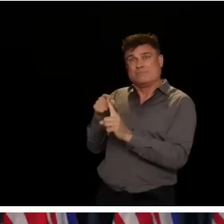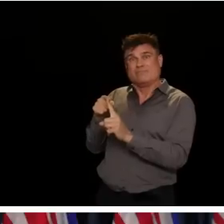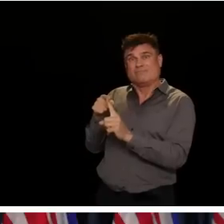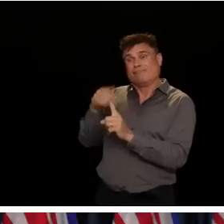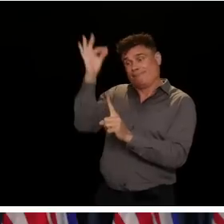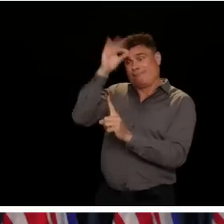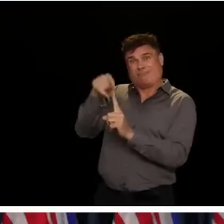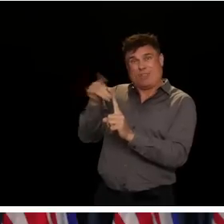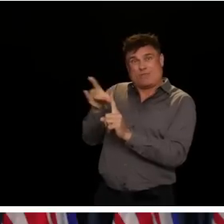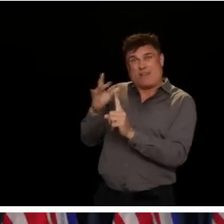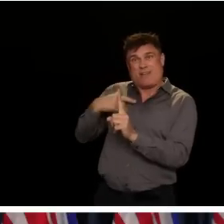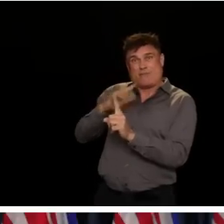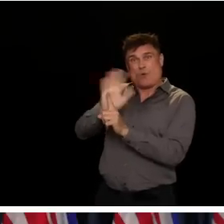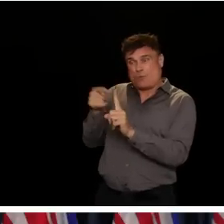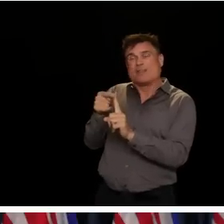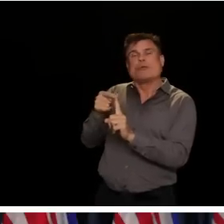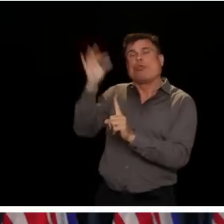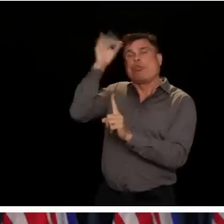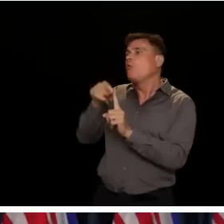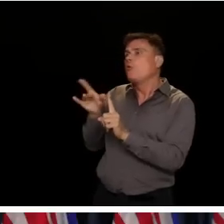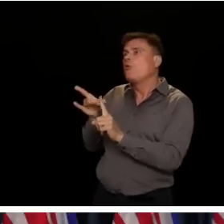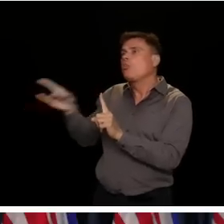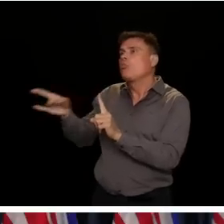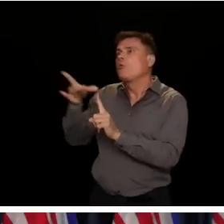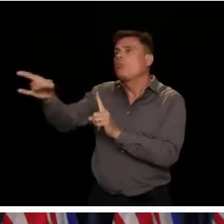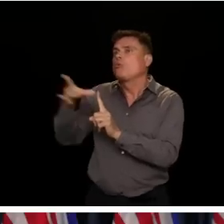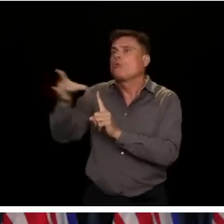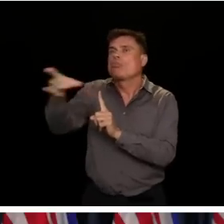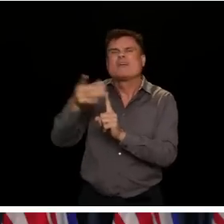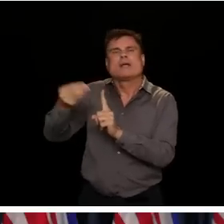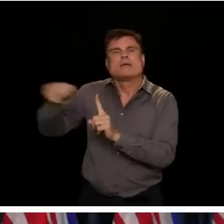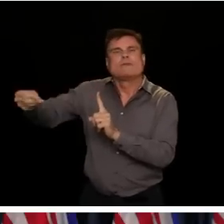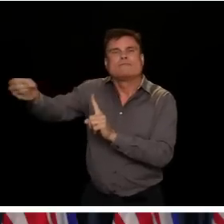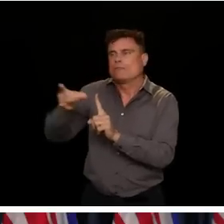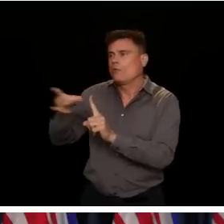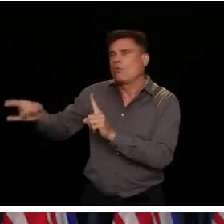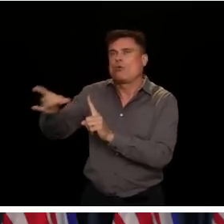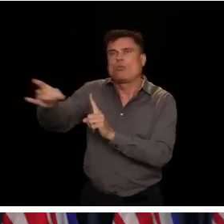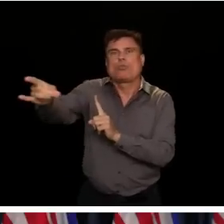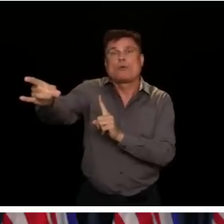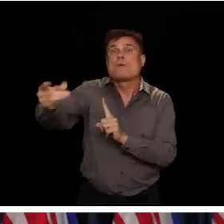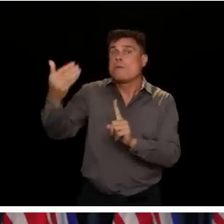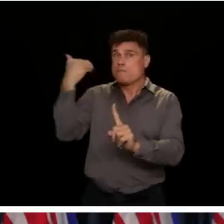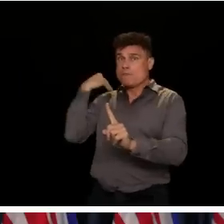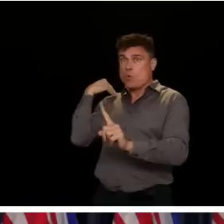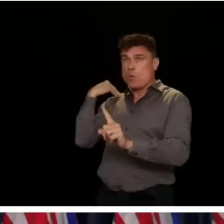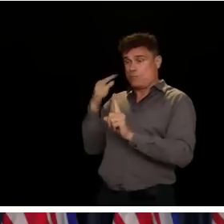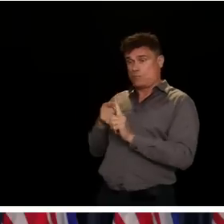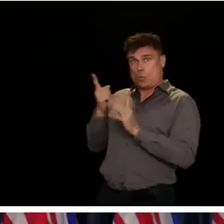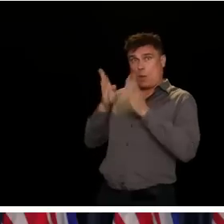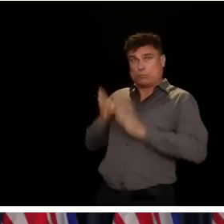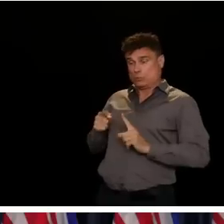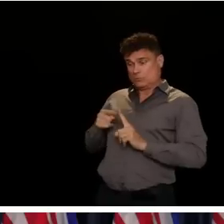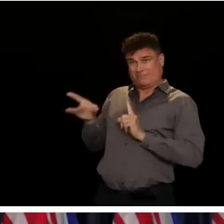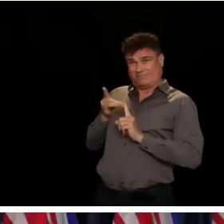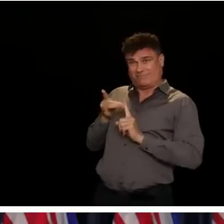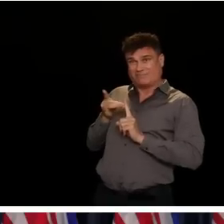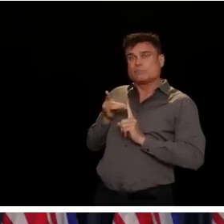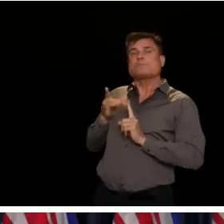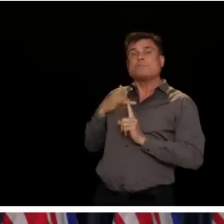they were in contact with a lot of people, and we know from data presented before that on average a case had 11 people they were in